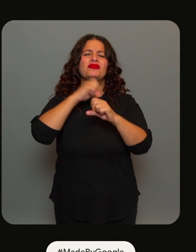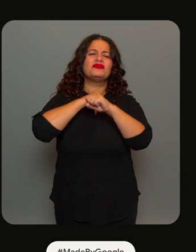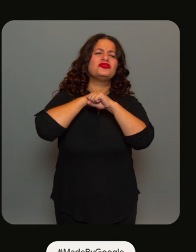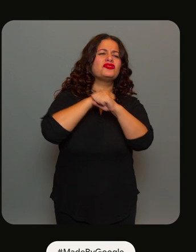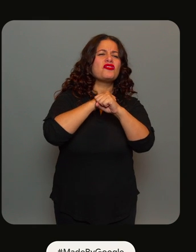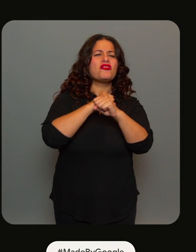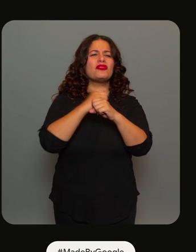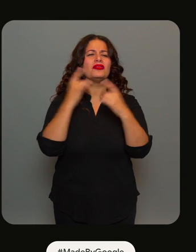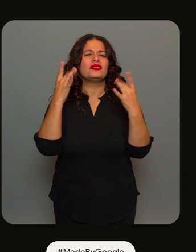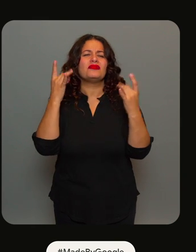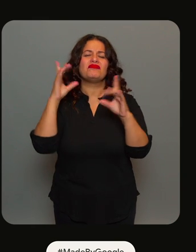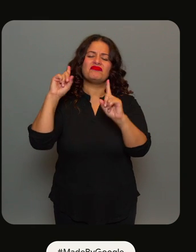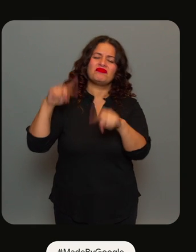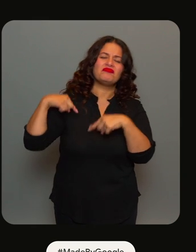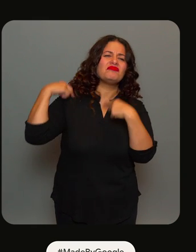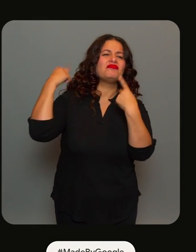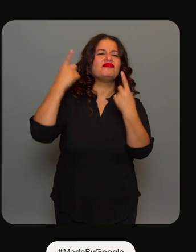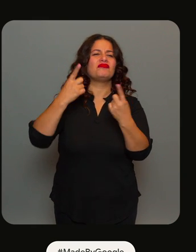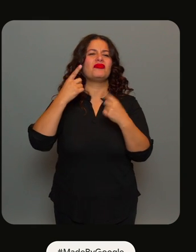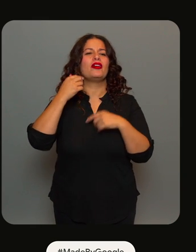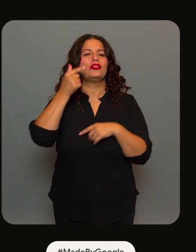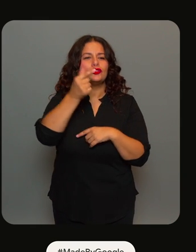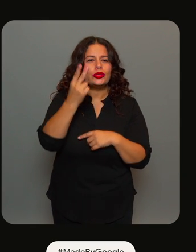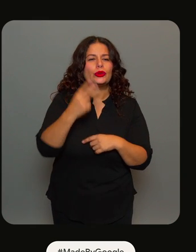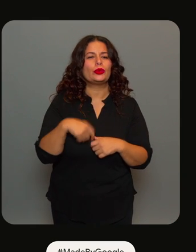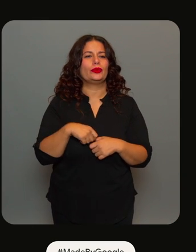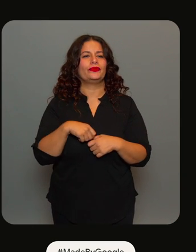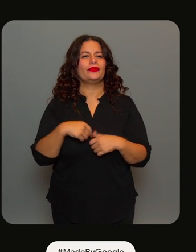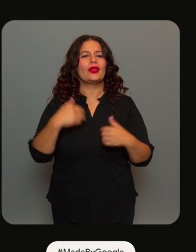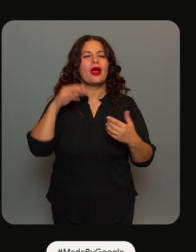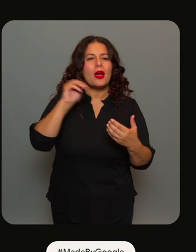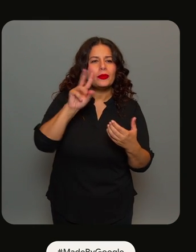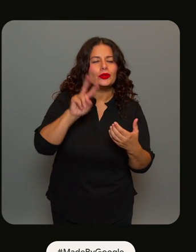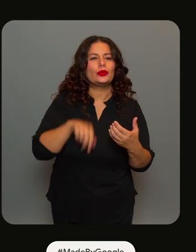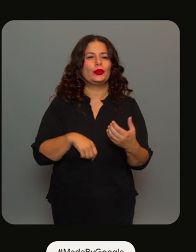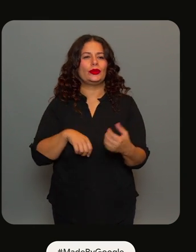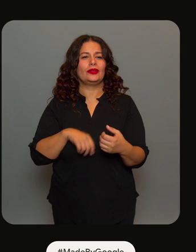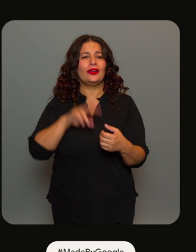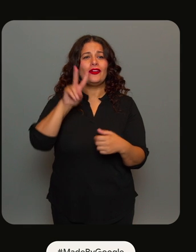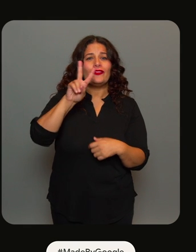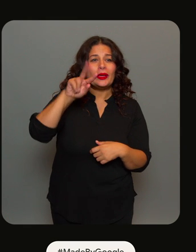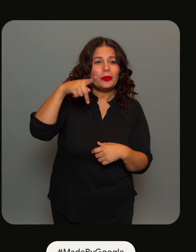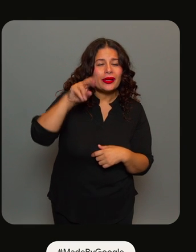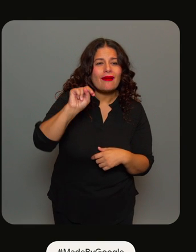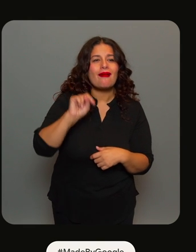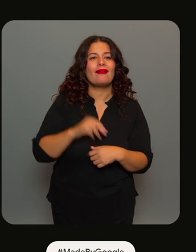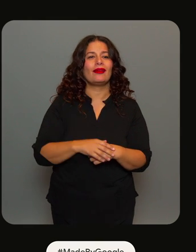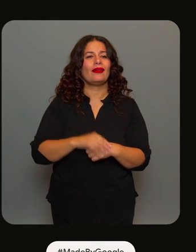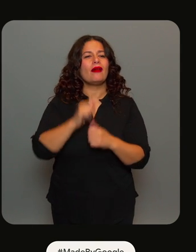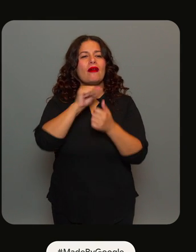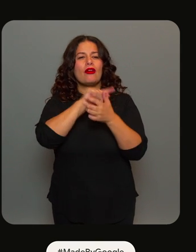G2, Titan M2, the new VPN by Google One, and so many other protections built in.